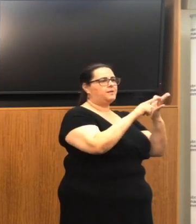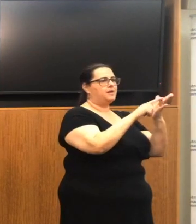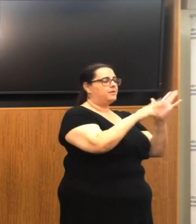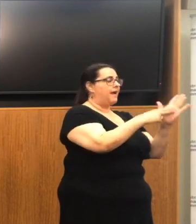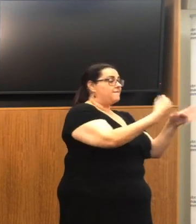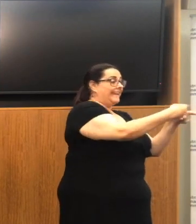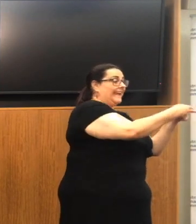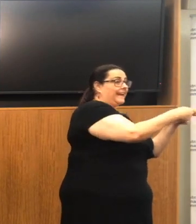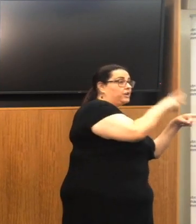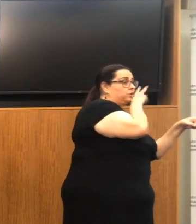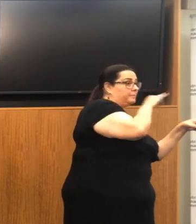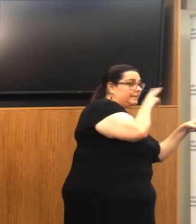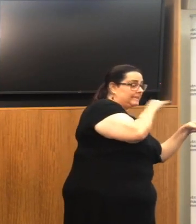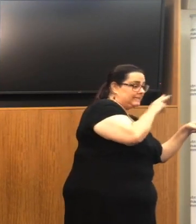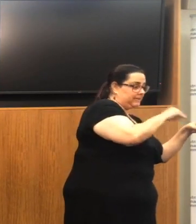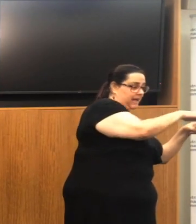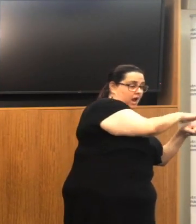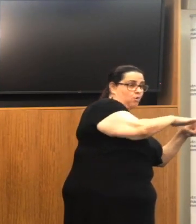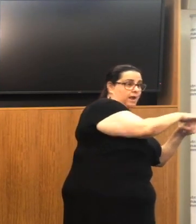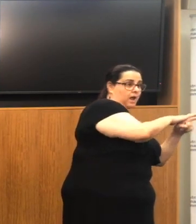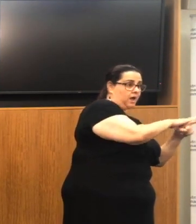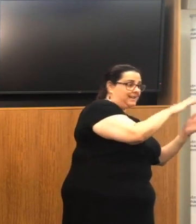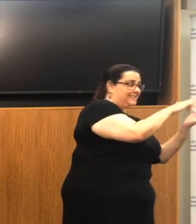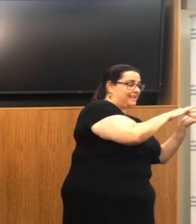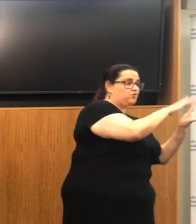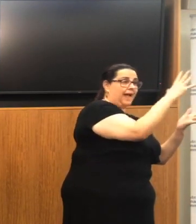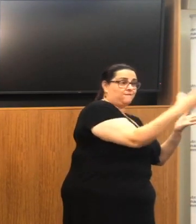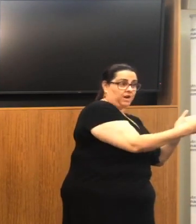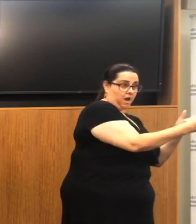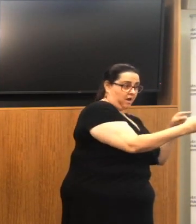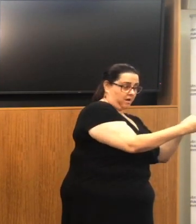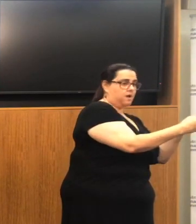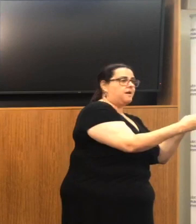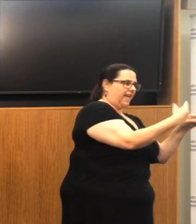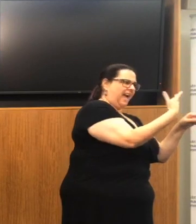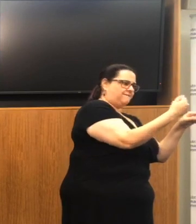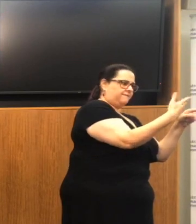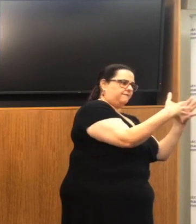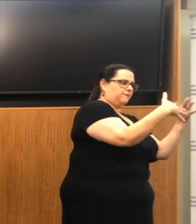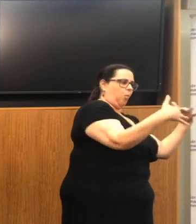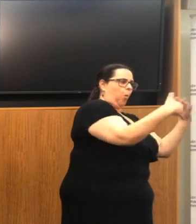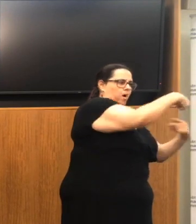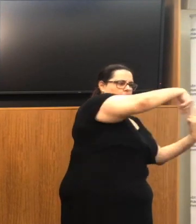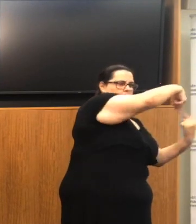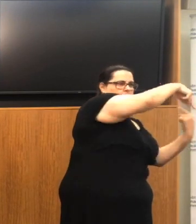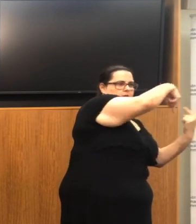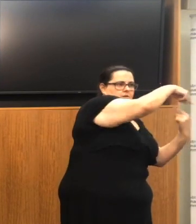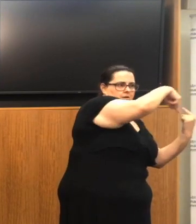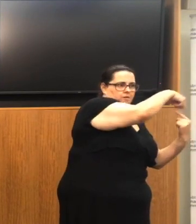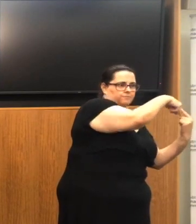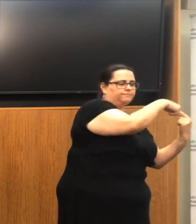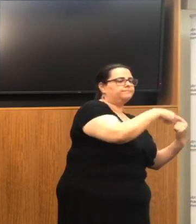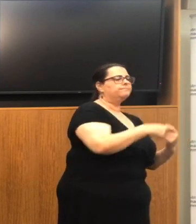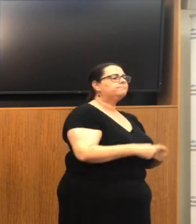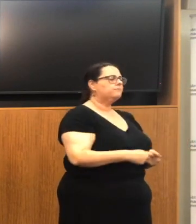part of Cameroon in Central Africa. And, as part of our regular work on documenting human